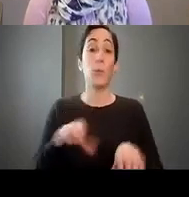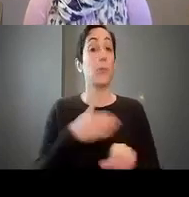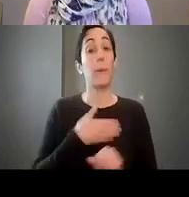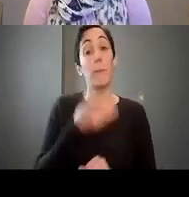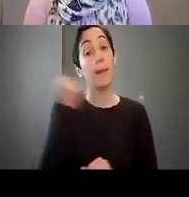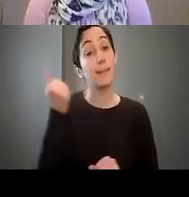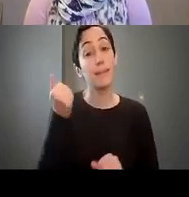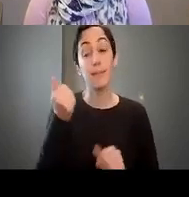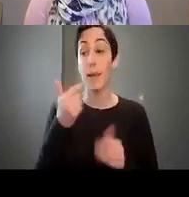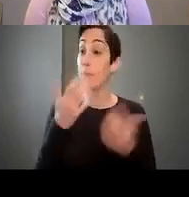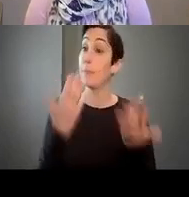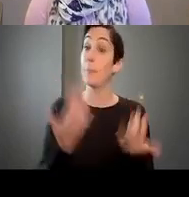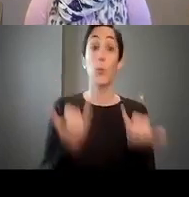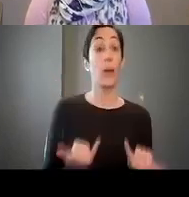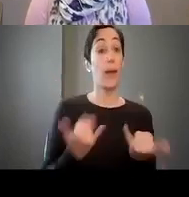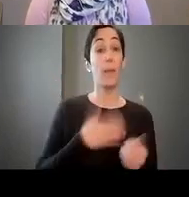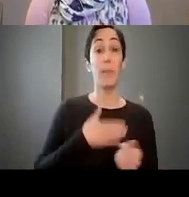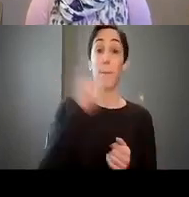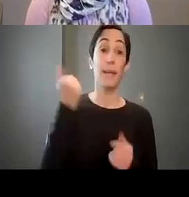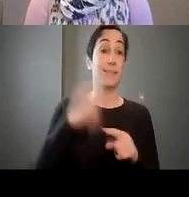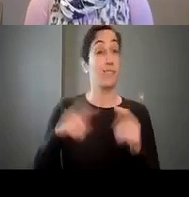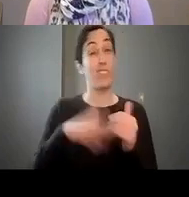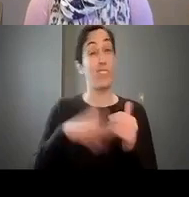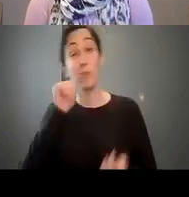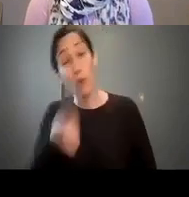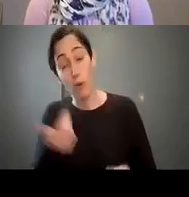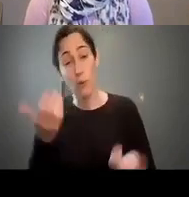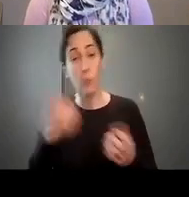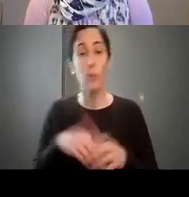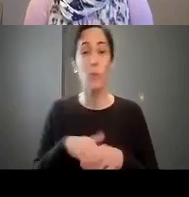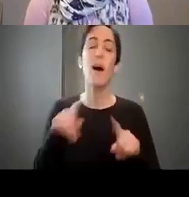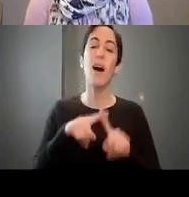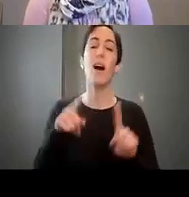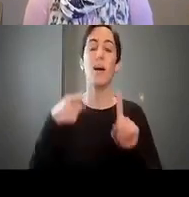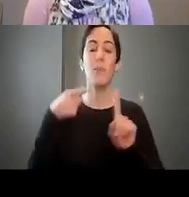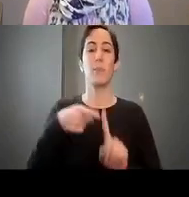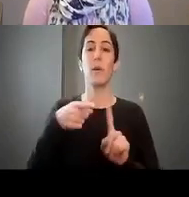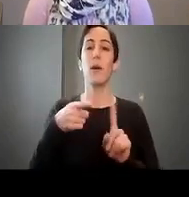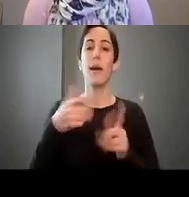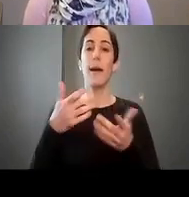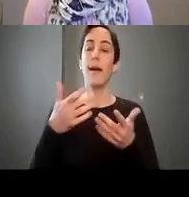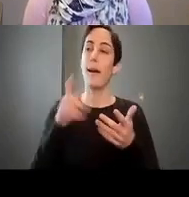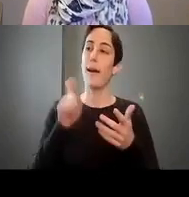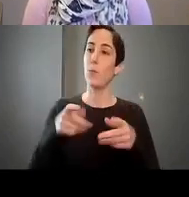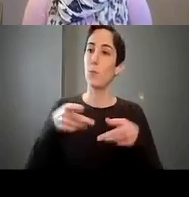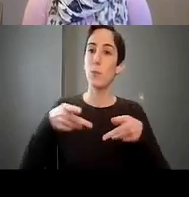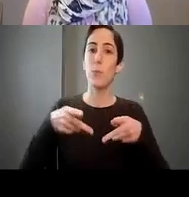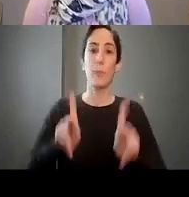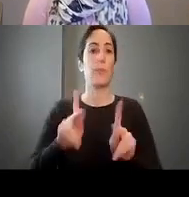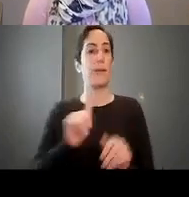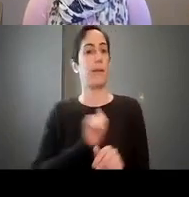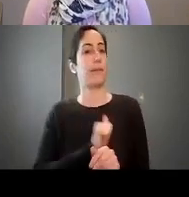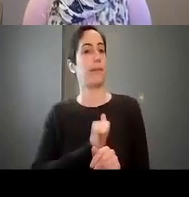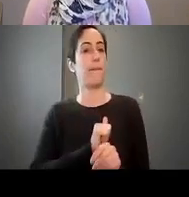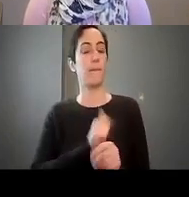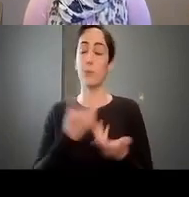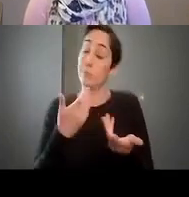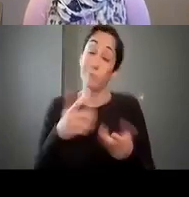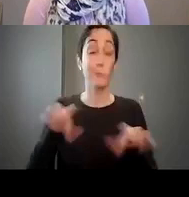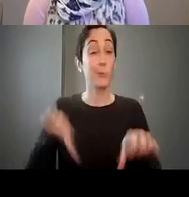an invitation for us to give permission week that can look different. But this is to do our best, to stumble sometimes, to an invitation for us to give permission